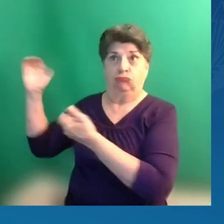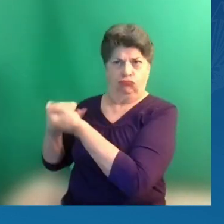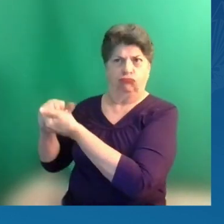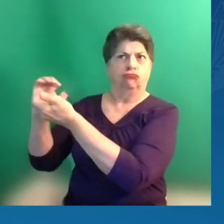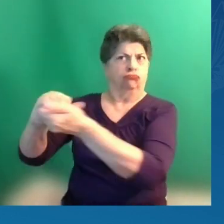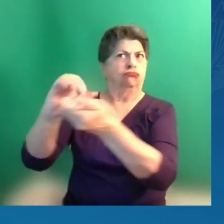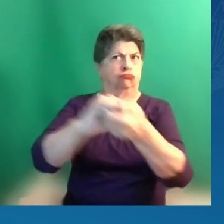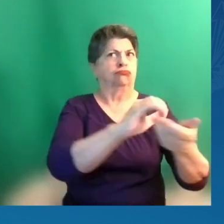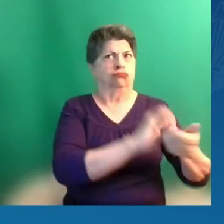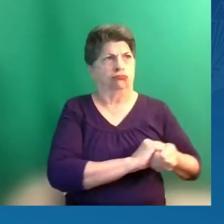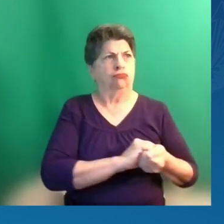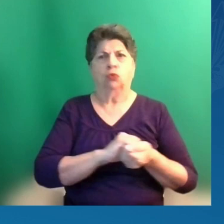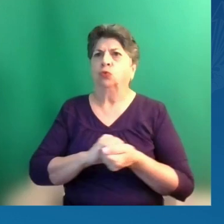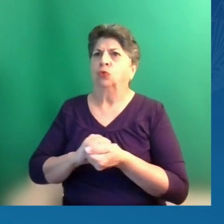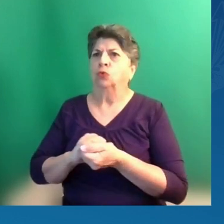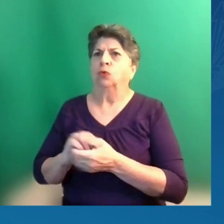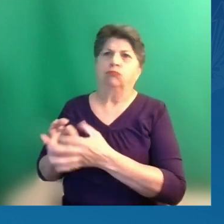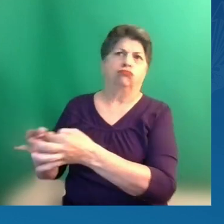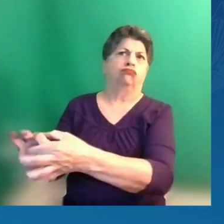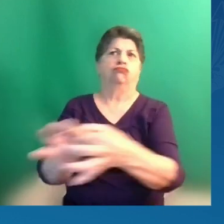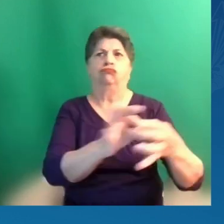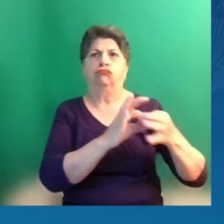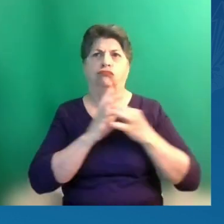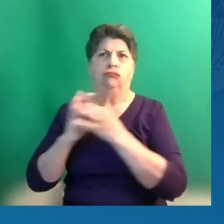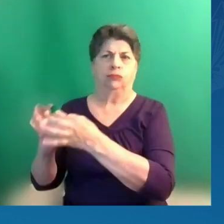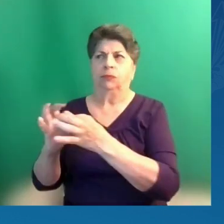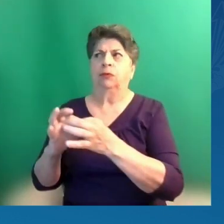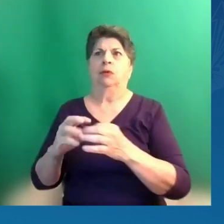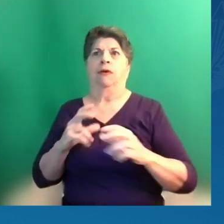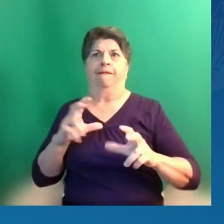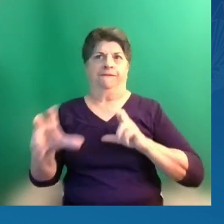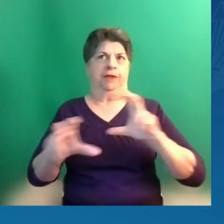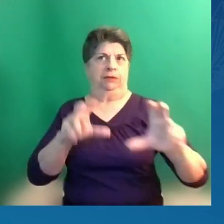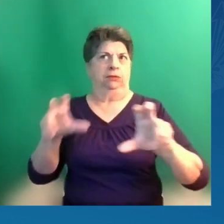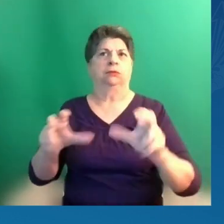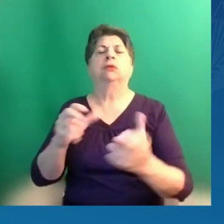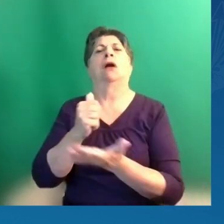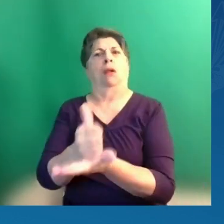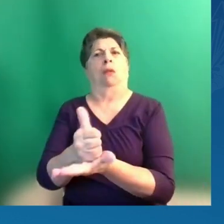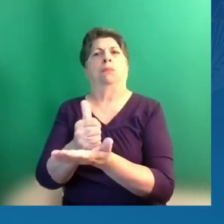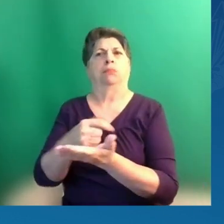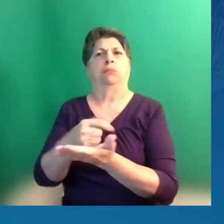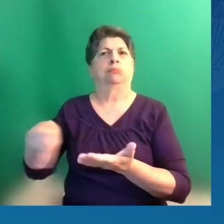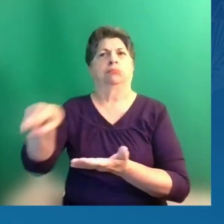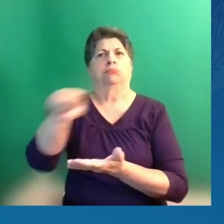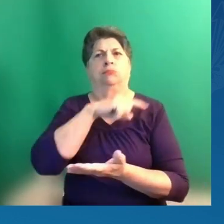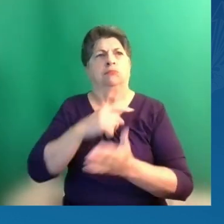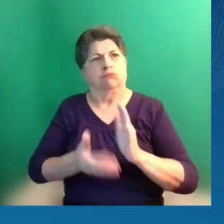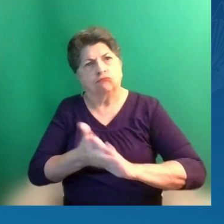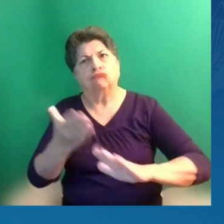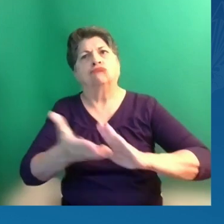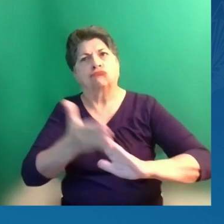by our partners long after our engagements come to an end. Thank you once again for the opportunity